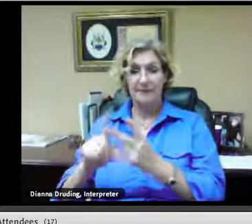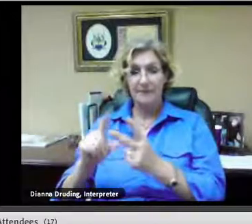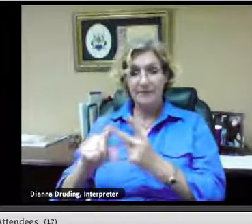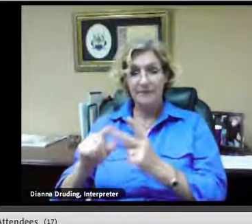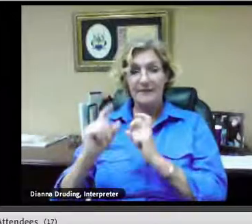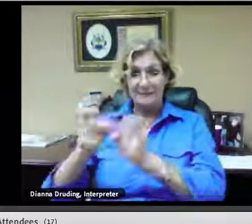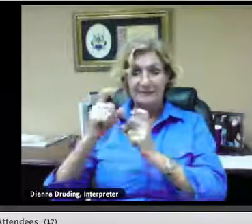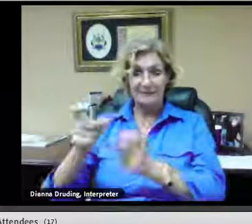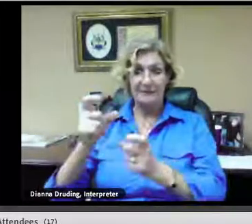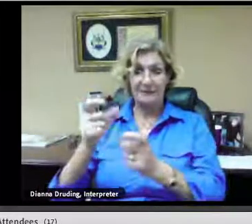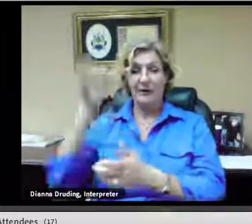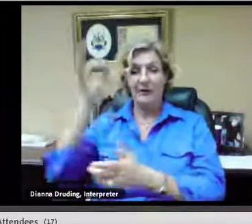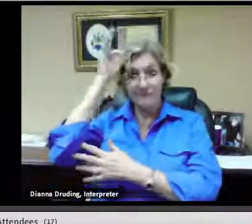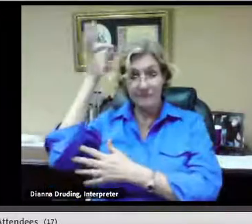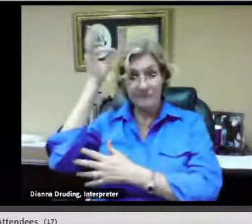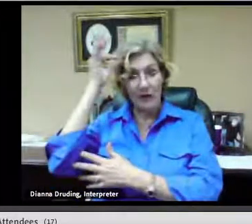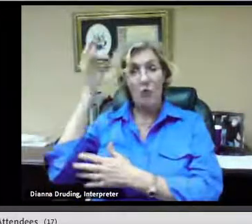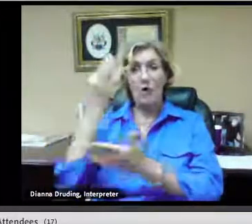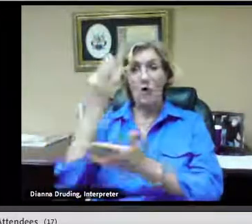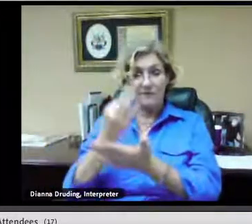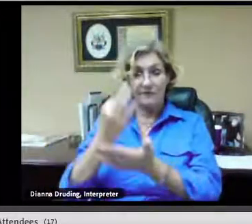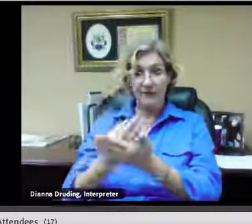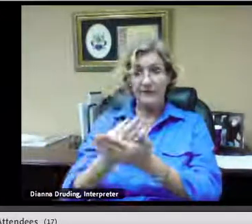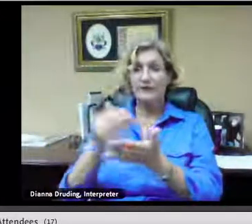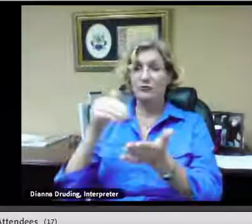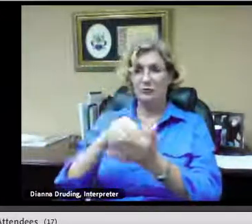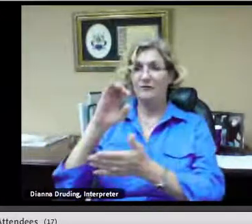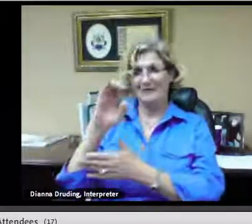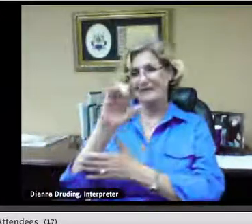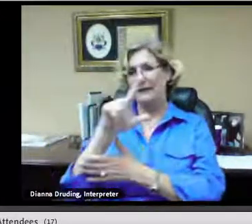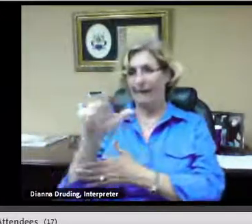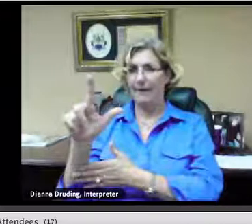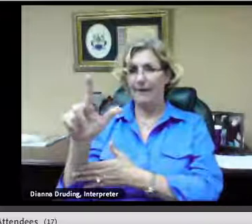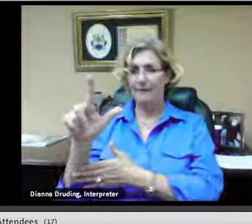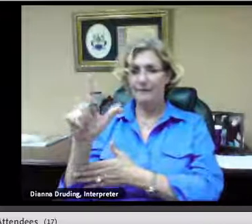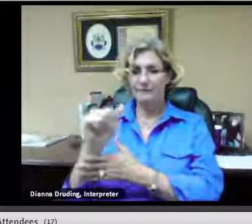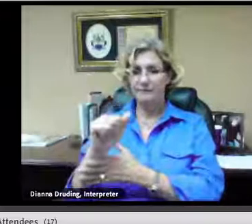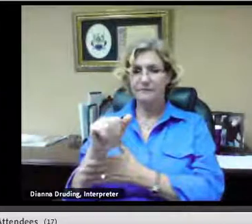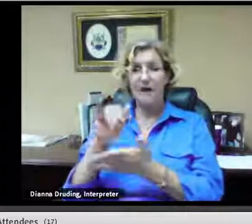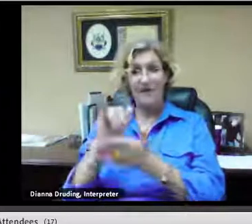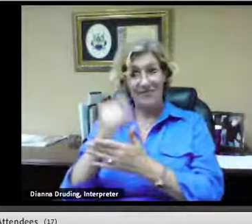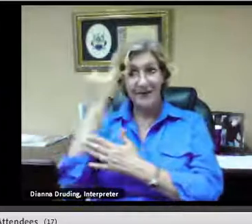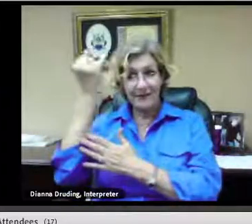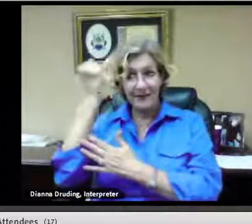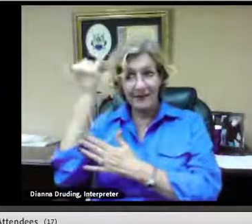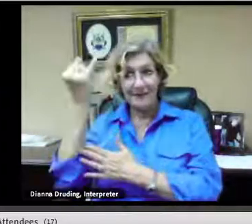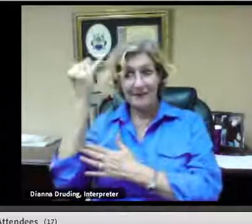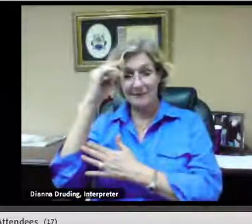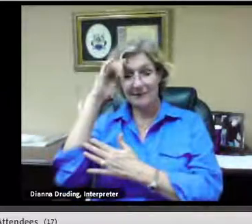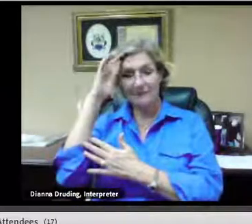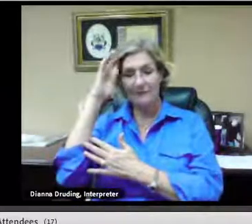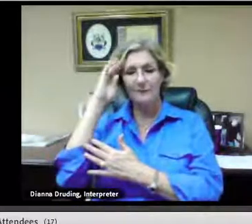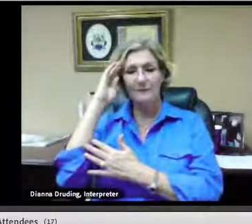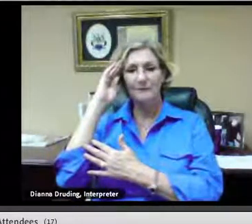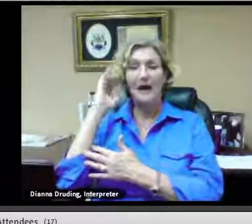The IDEA, Individuals with Disabilities Education Act,